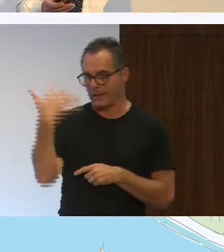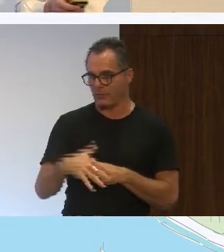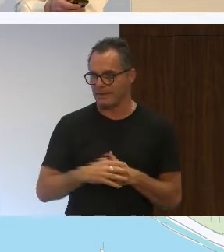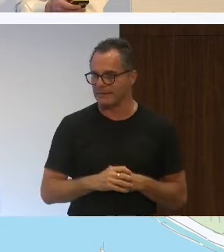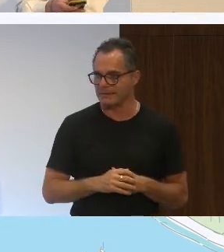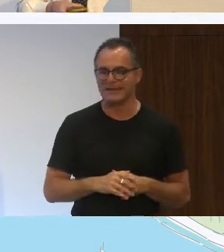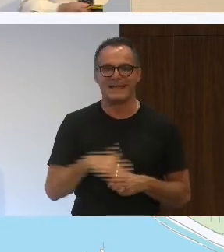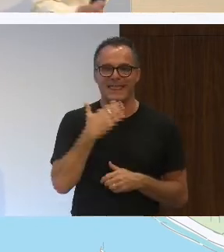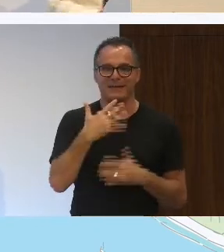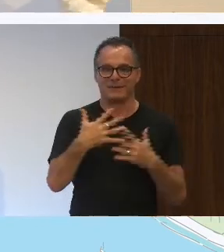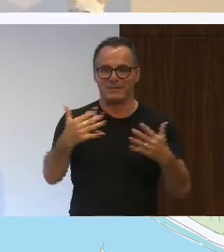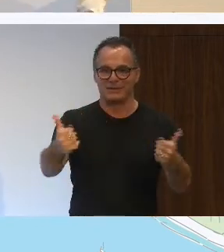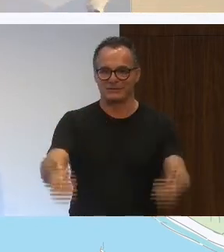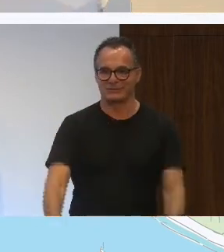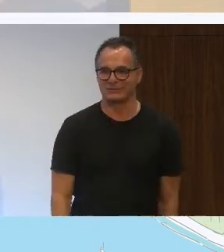Thank you very much